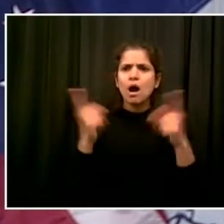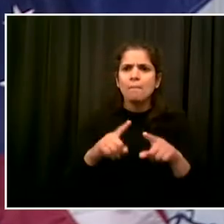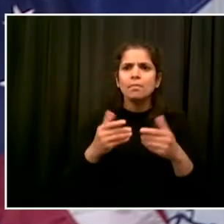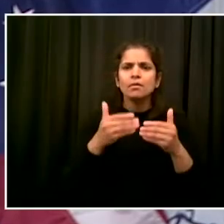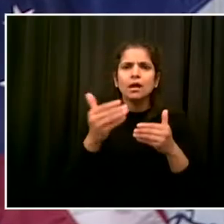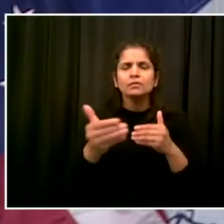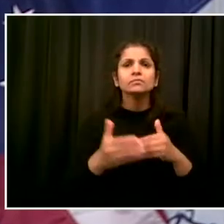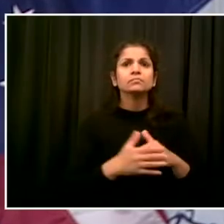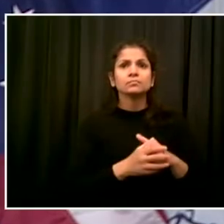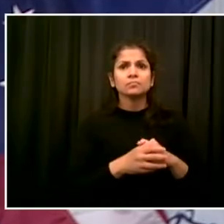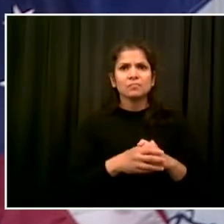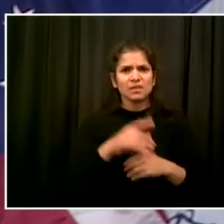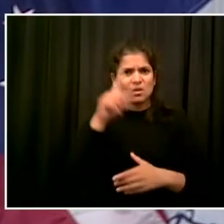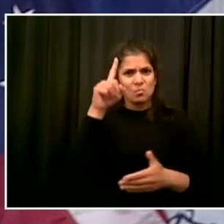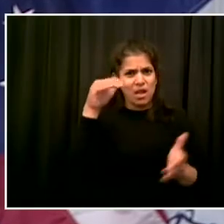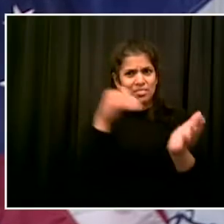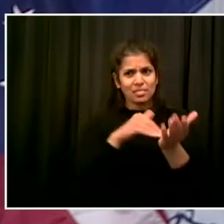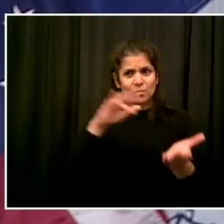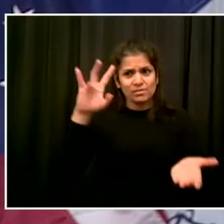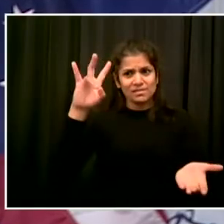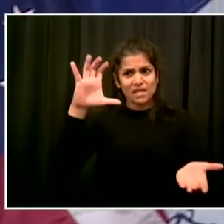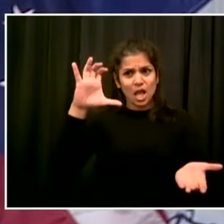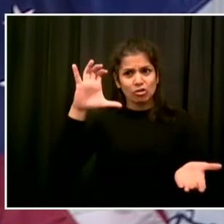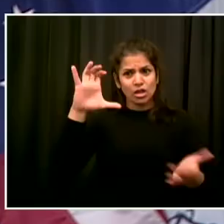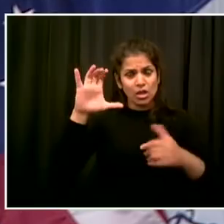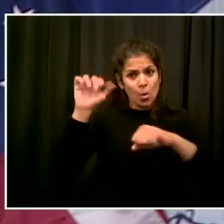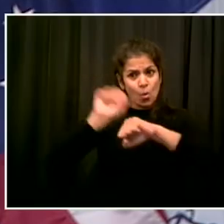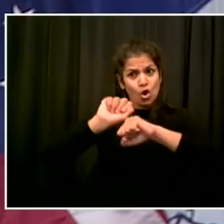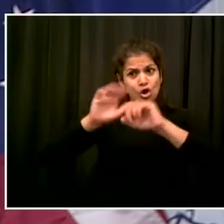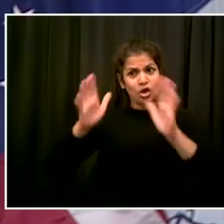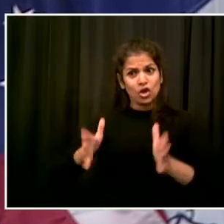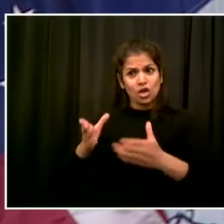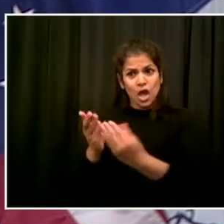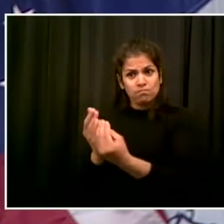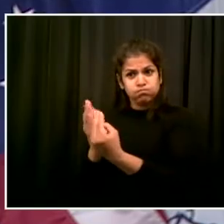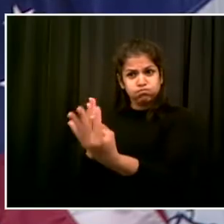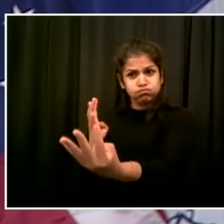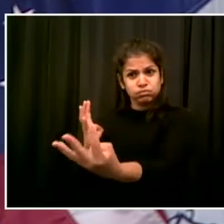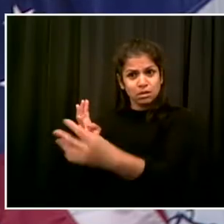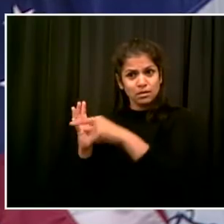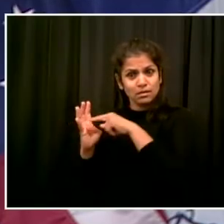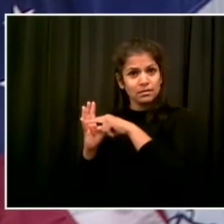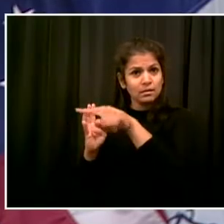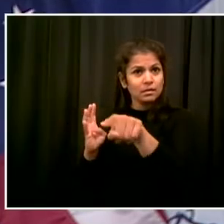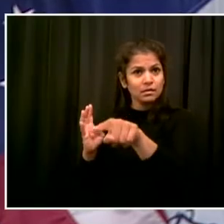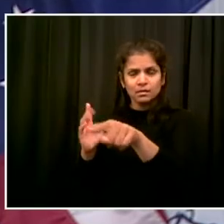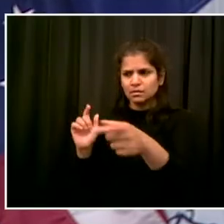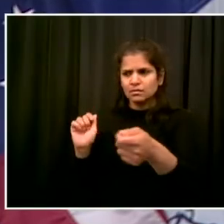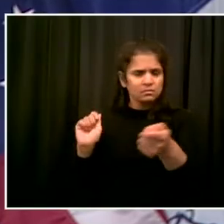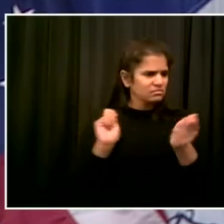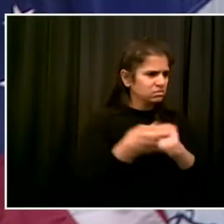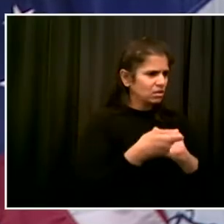SHIFT AT SOME POINT WHERE THEY REALID ZEWE RE WORKERS NEED TO BE IN THE FIELD.